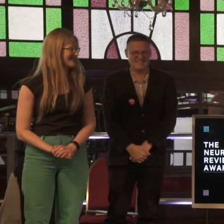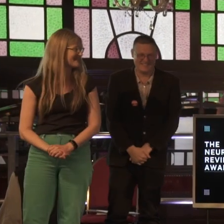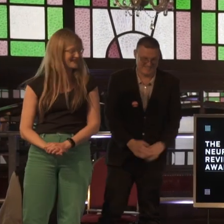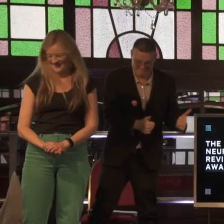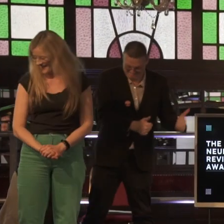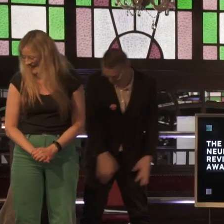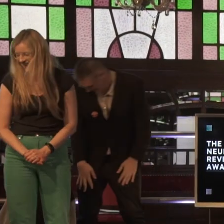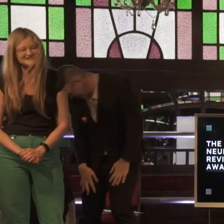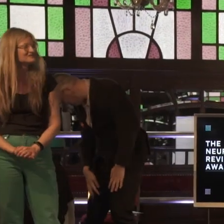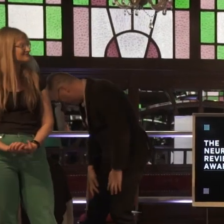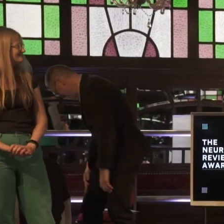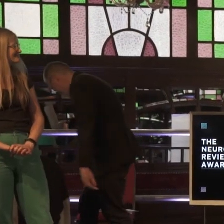Thank you.